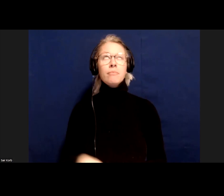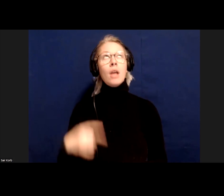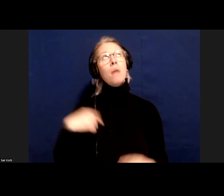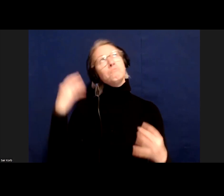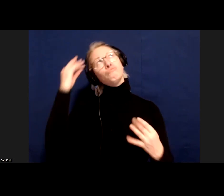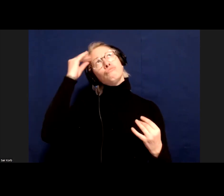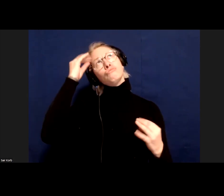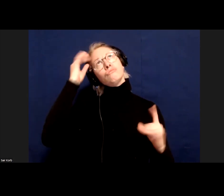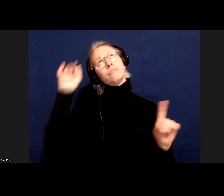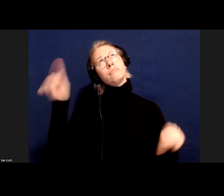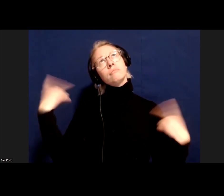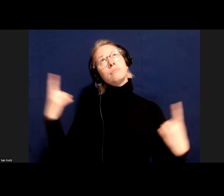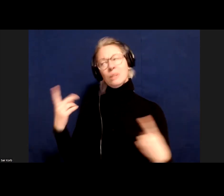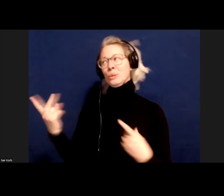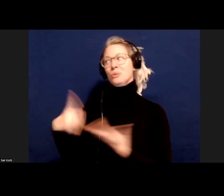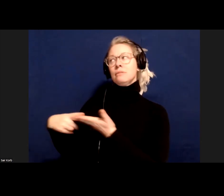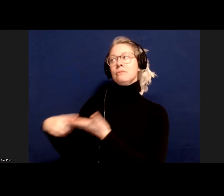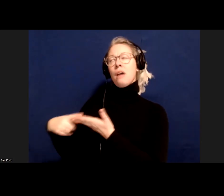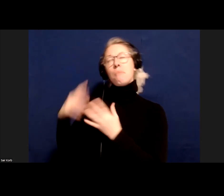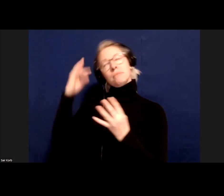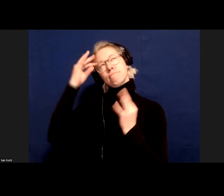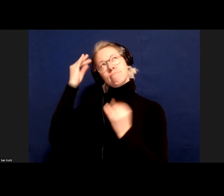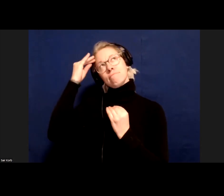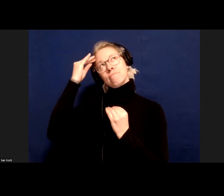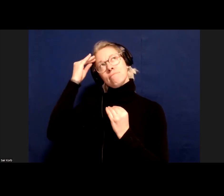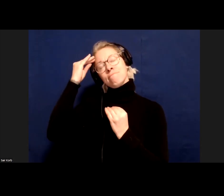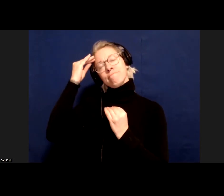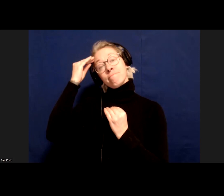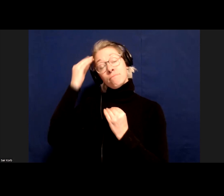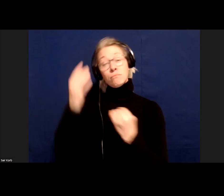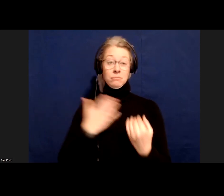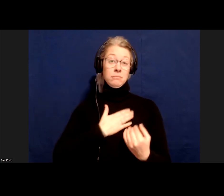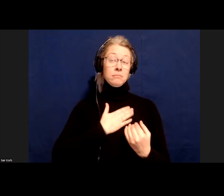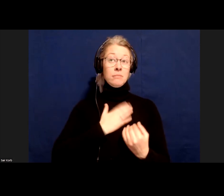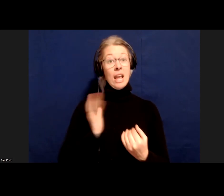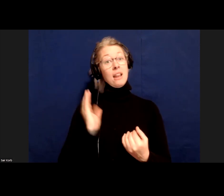with Sable. And I think it's, again, on our own reconciliation journey, while it is about